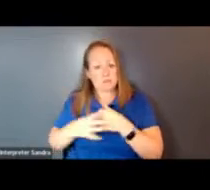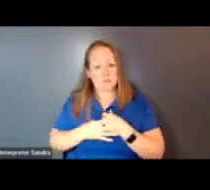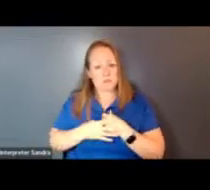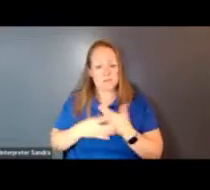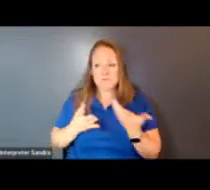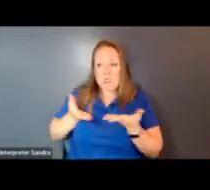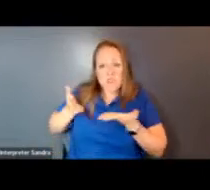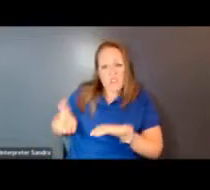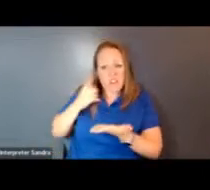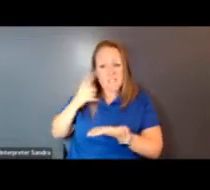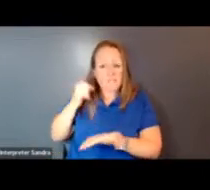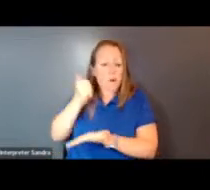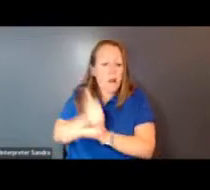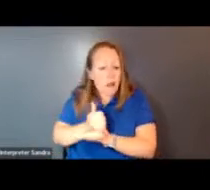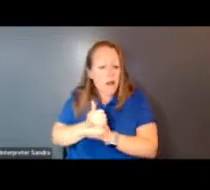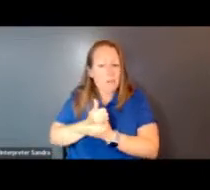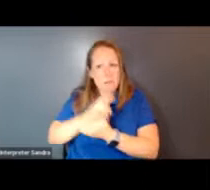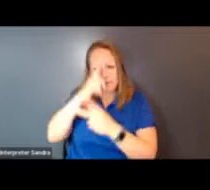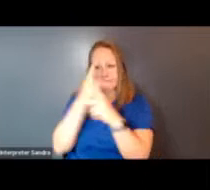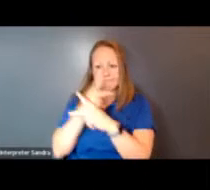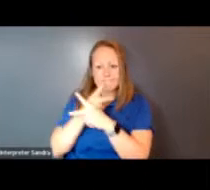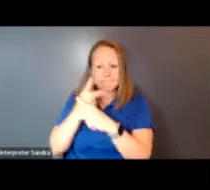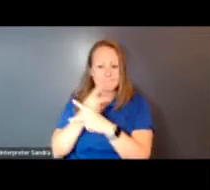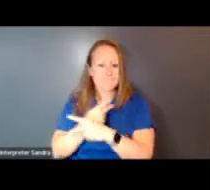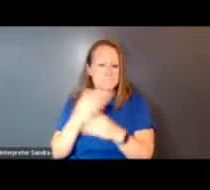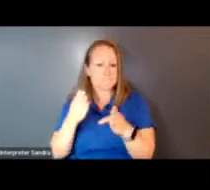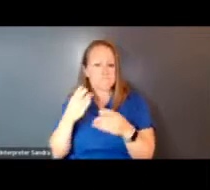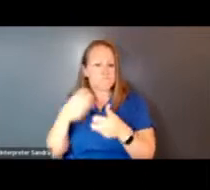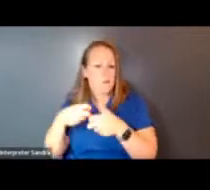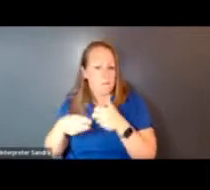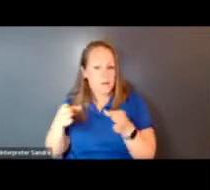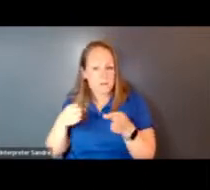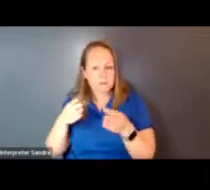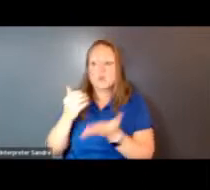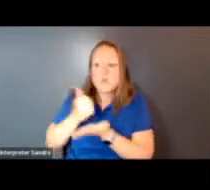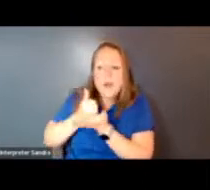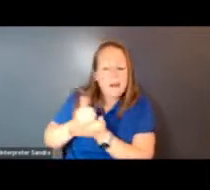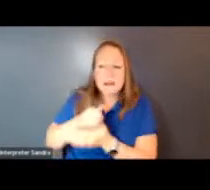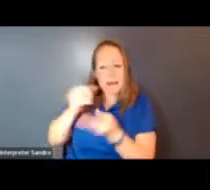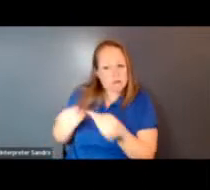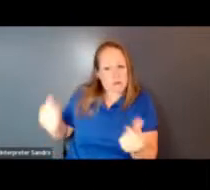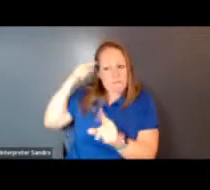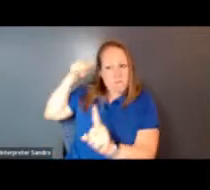cultivate problem solving skills, not to solve for someone, but to do that with someone also to understand the